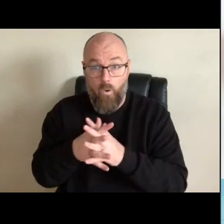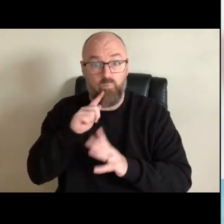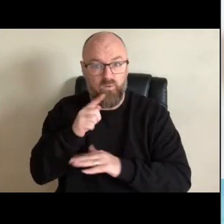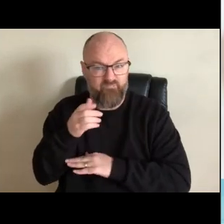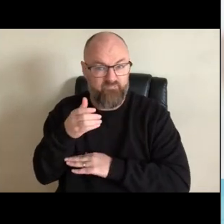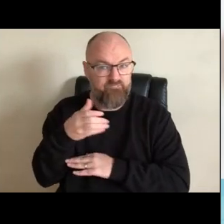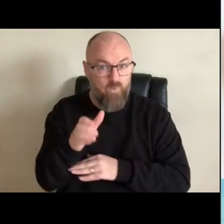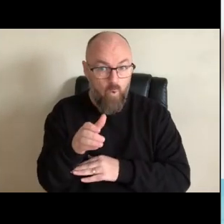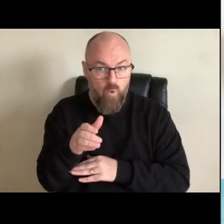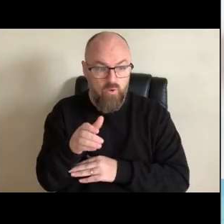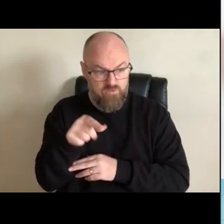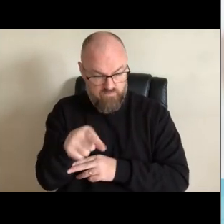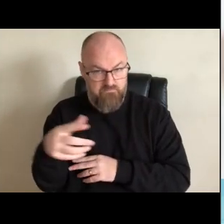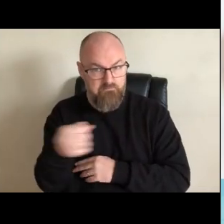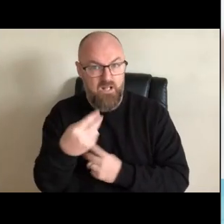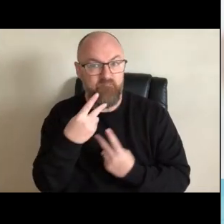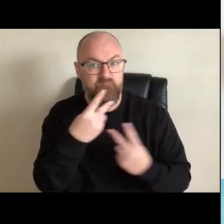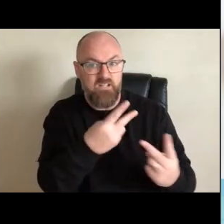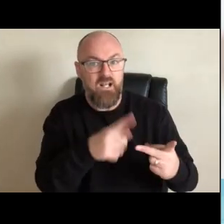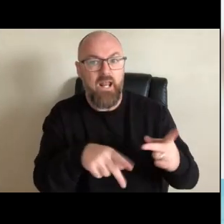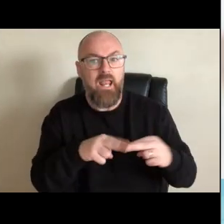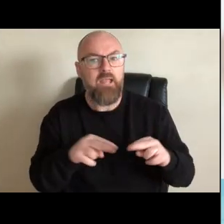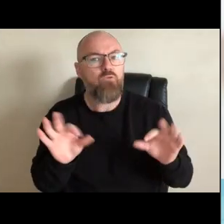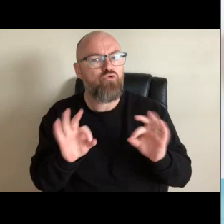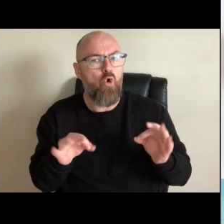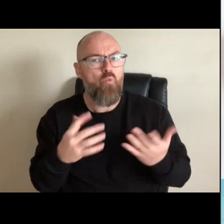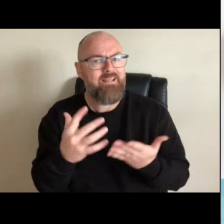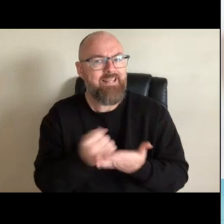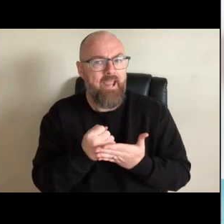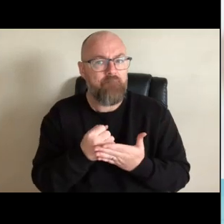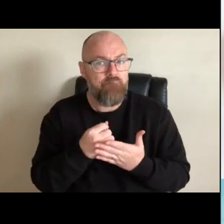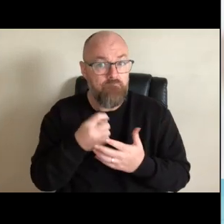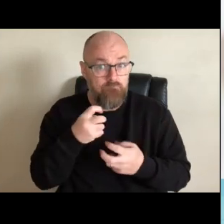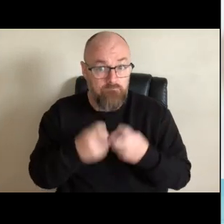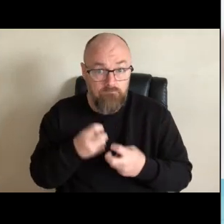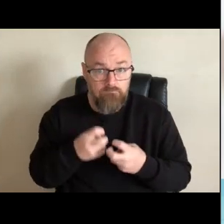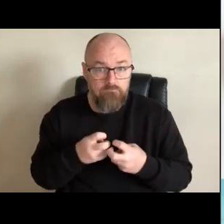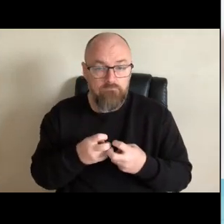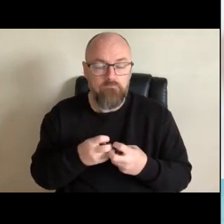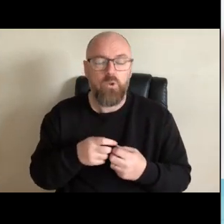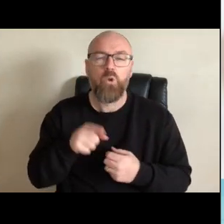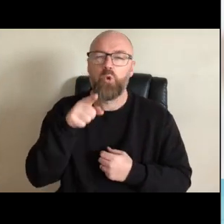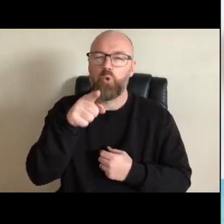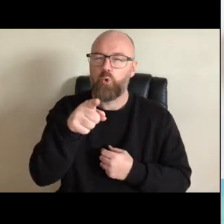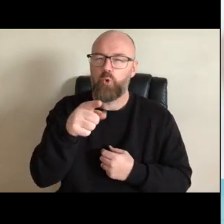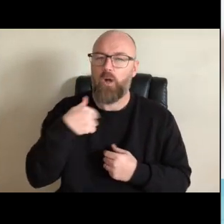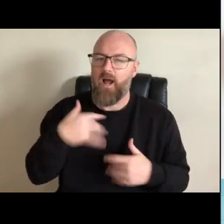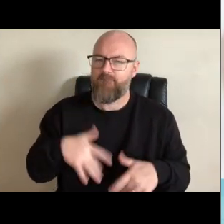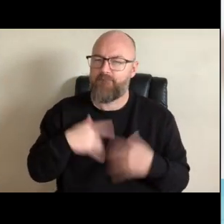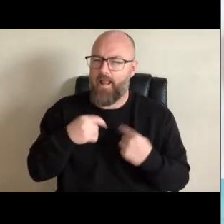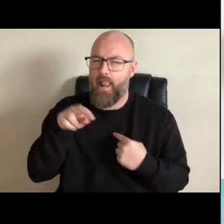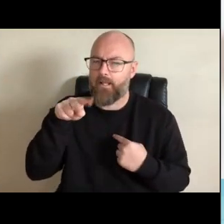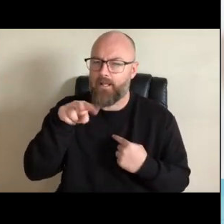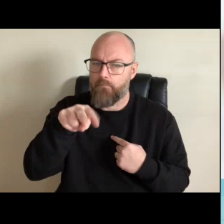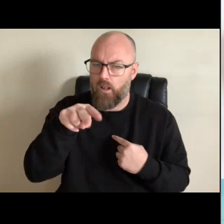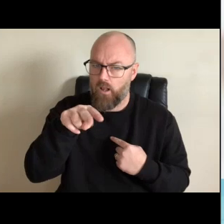no safety concerns so that's a double question I think one about you know that age question about